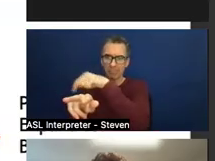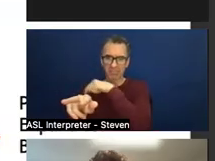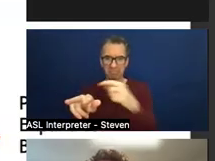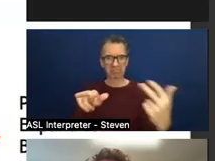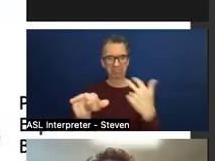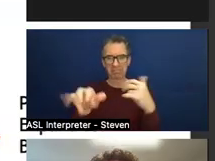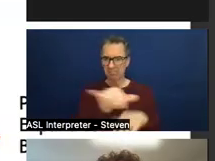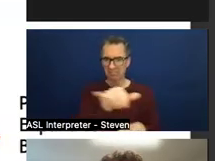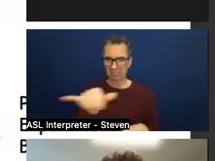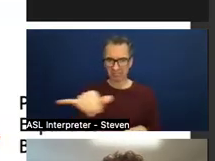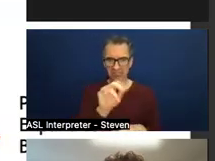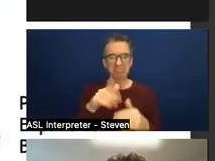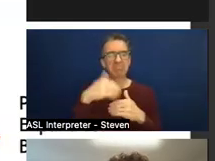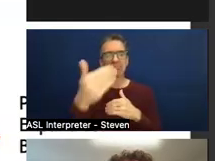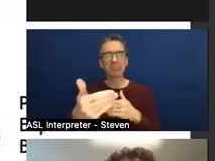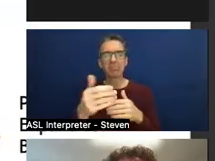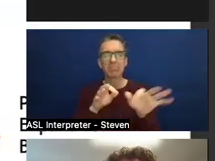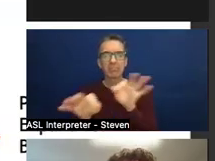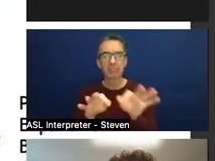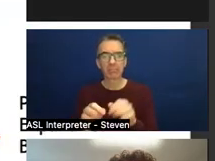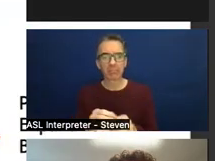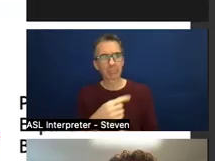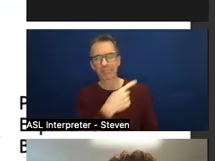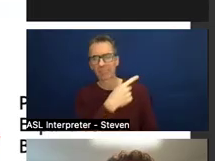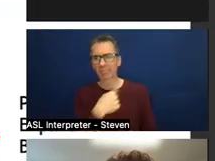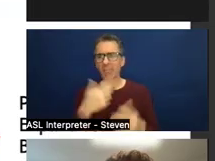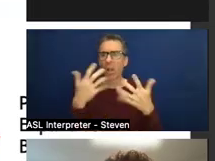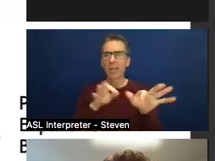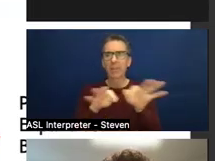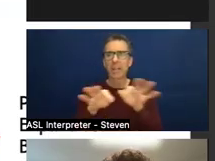So we, I think have covered this with the stakeholder committee before.